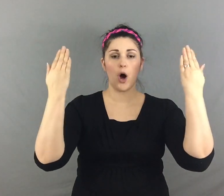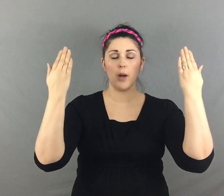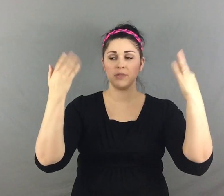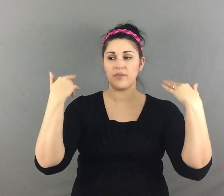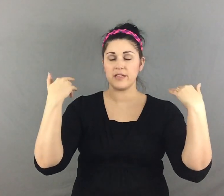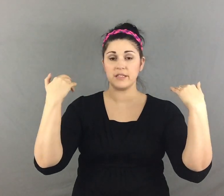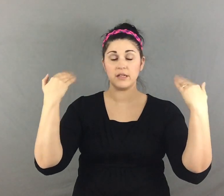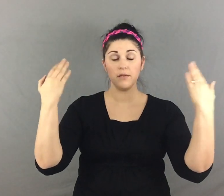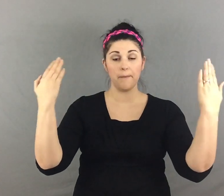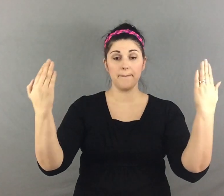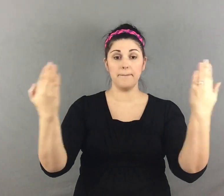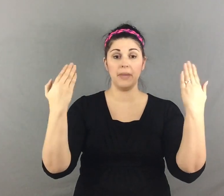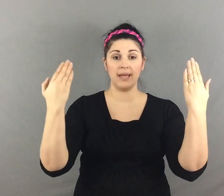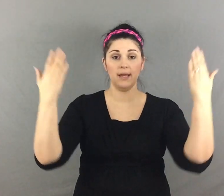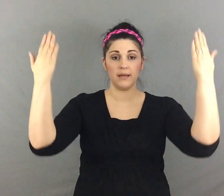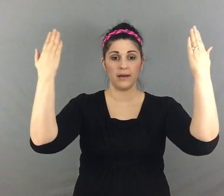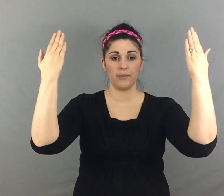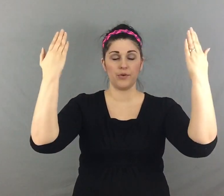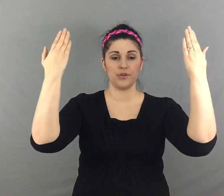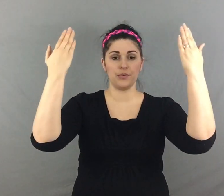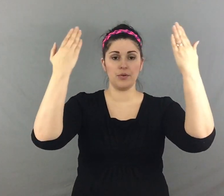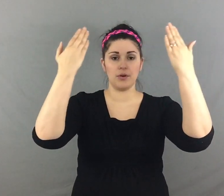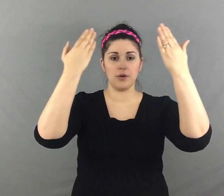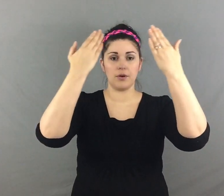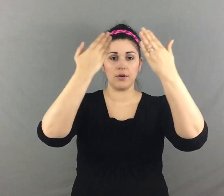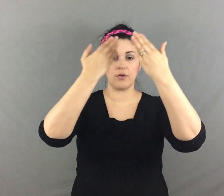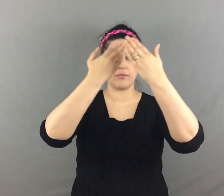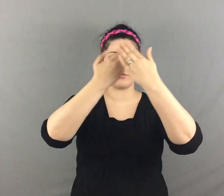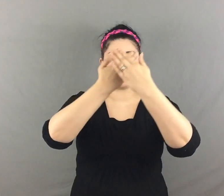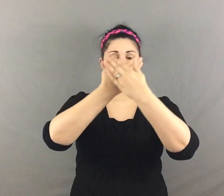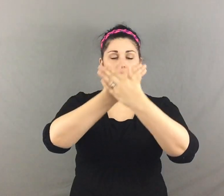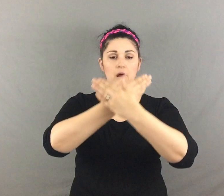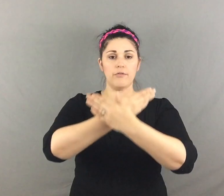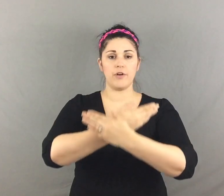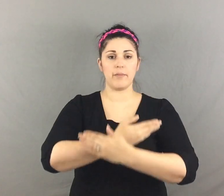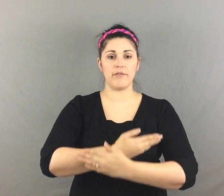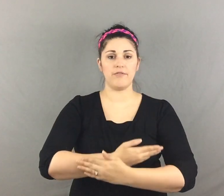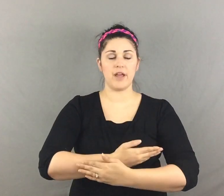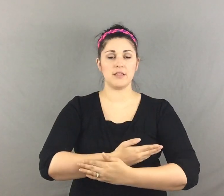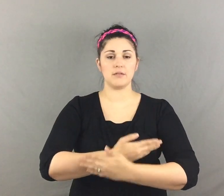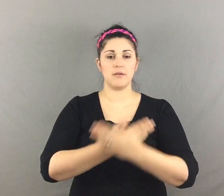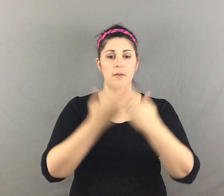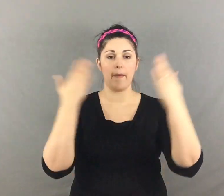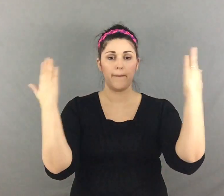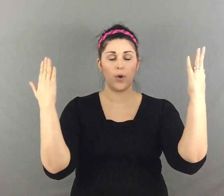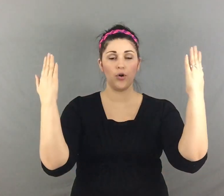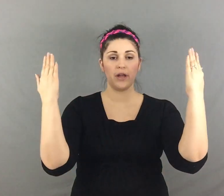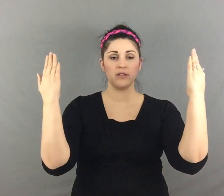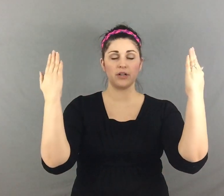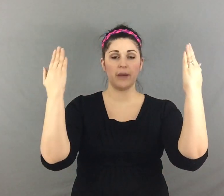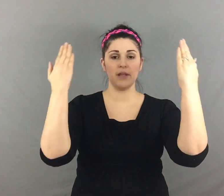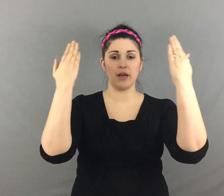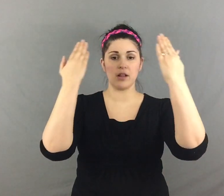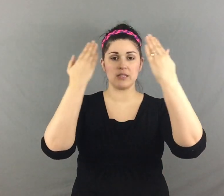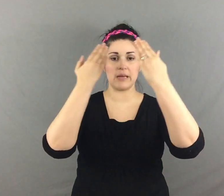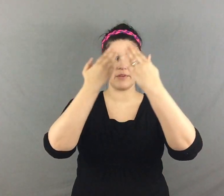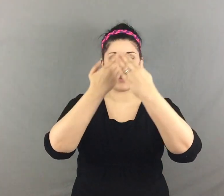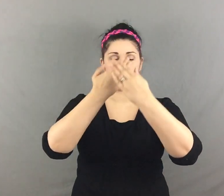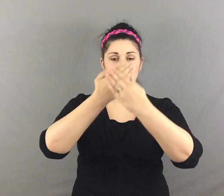palms facing me and then put you draw it in front of my face. Both hands are coming down at the same time.